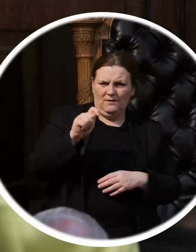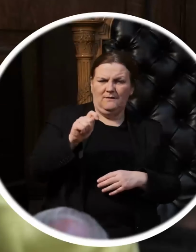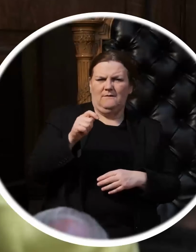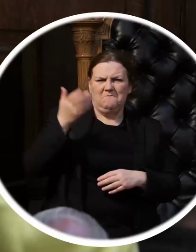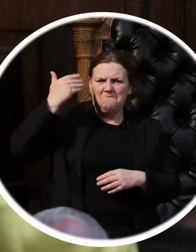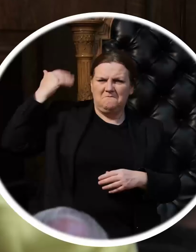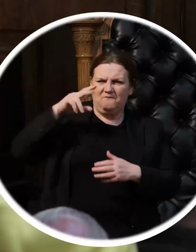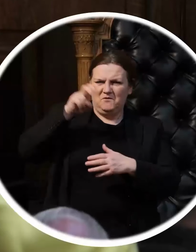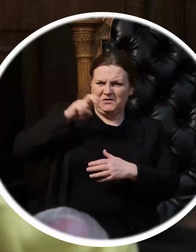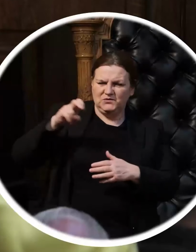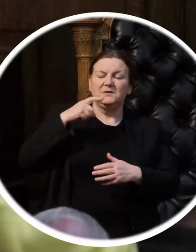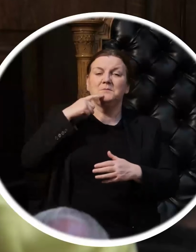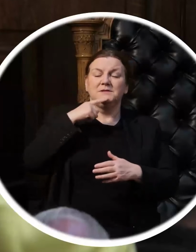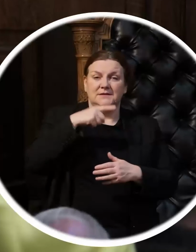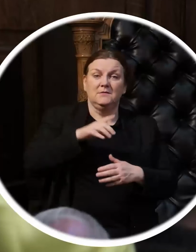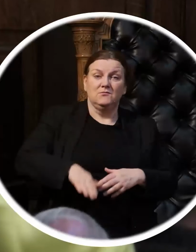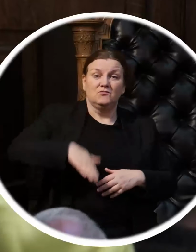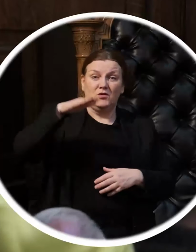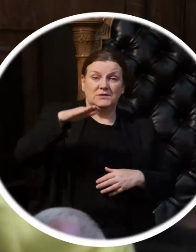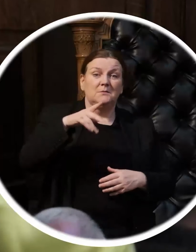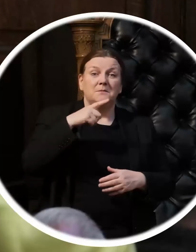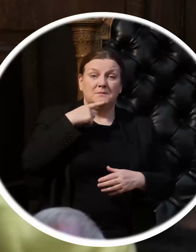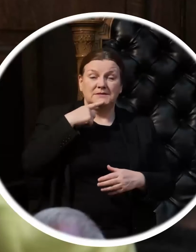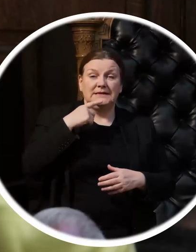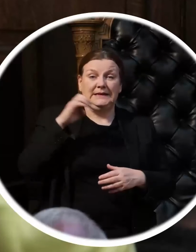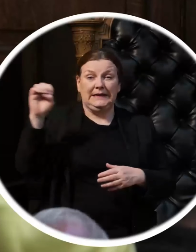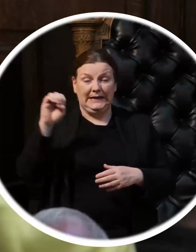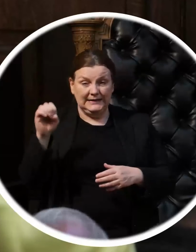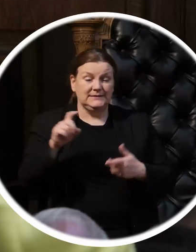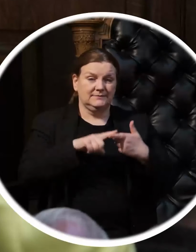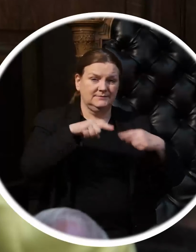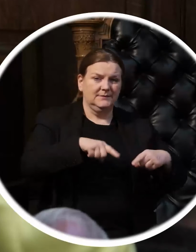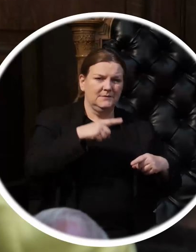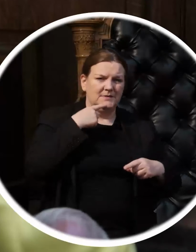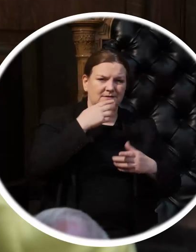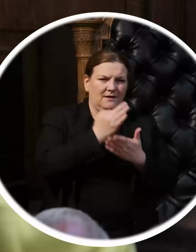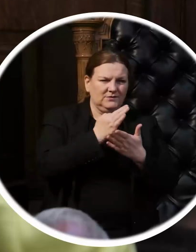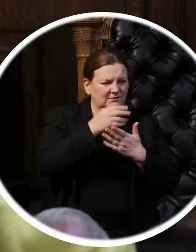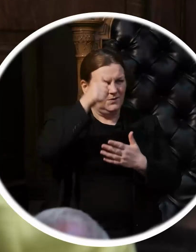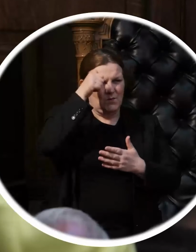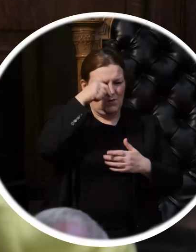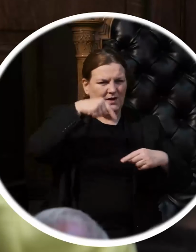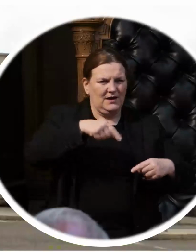And so he's predominantly thought of as an English engineer. But of course, if we can claim him for our own,